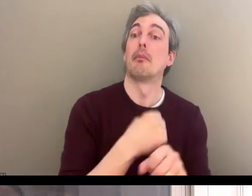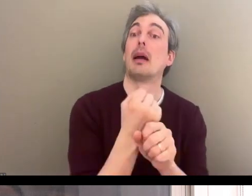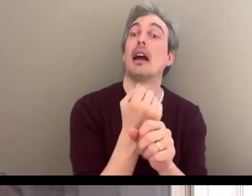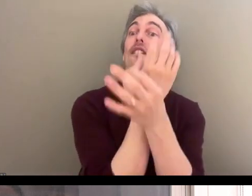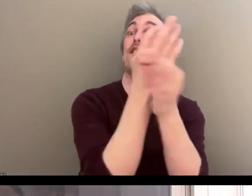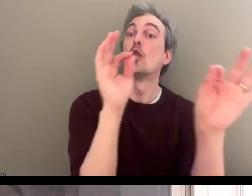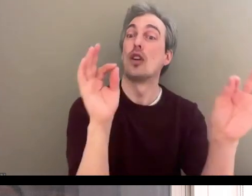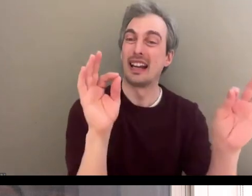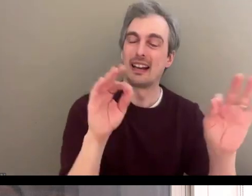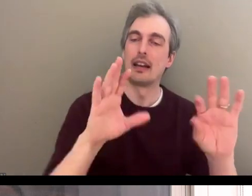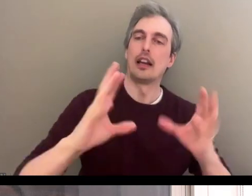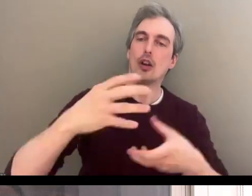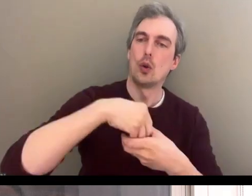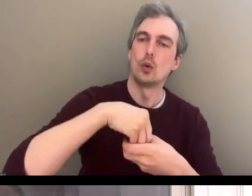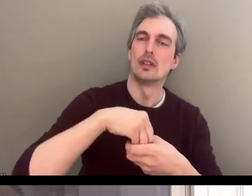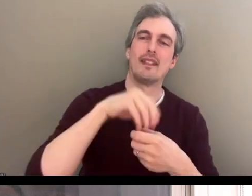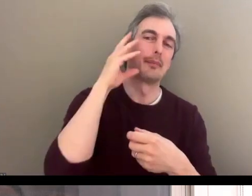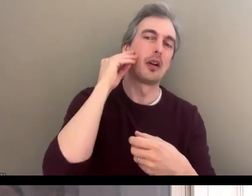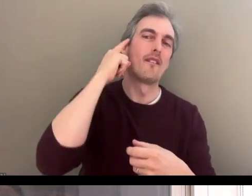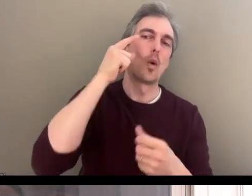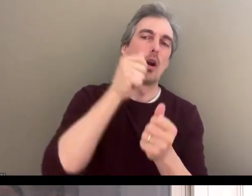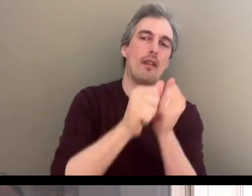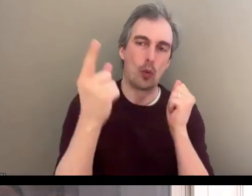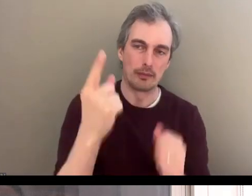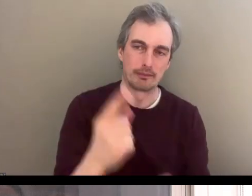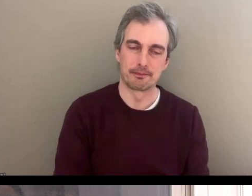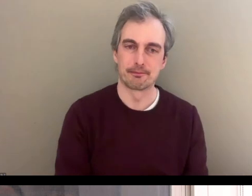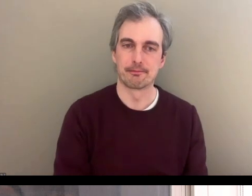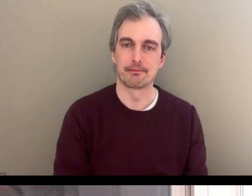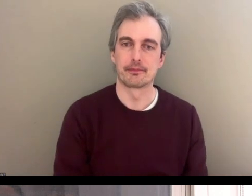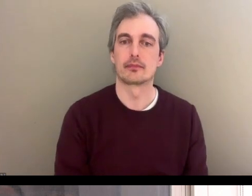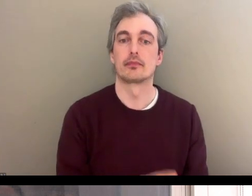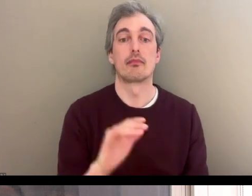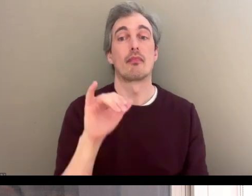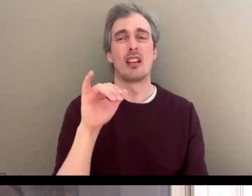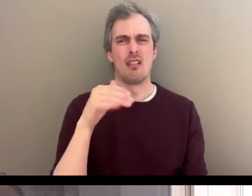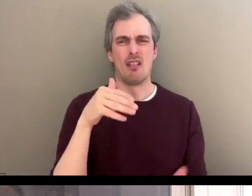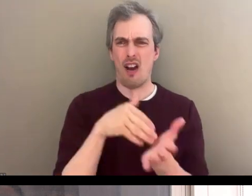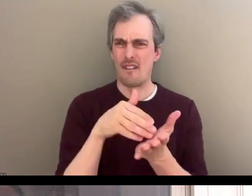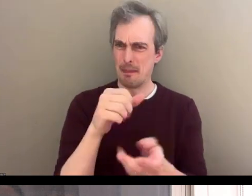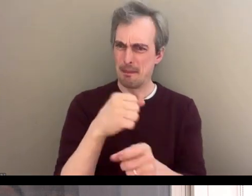Like any industry, specialized work often comes with high prices, but the tools don't always have to.